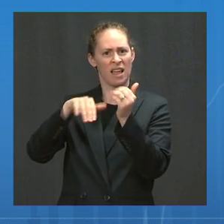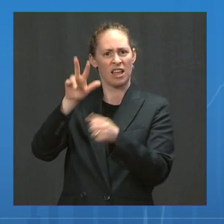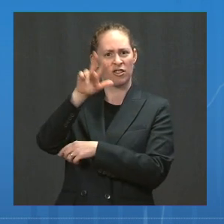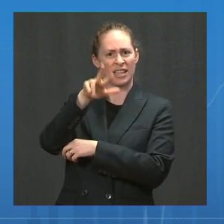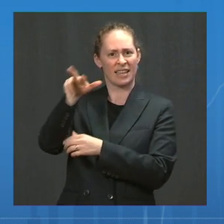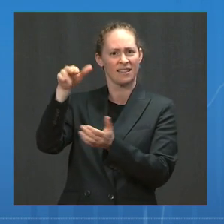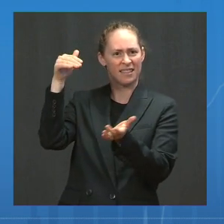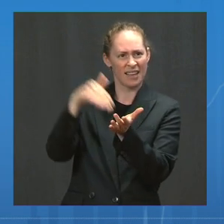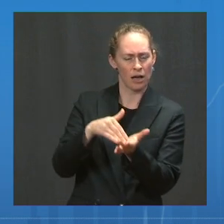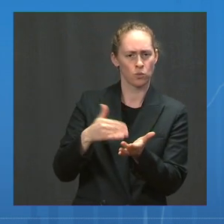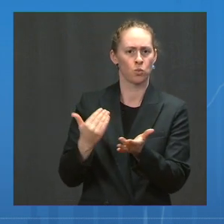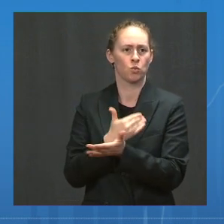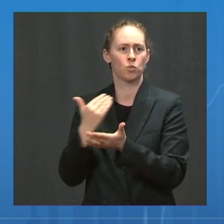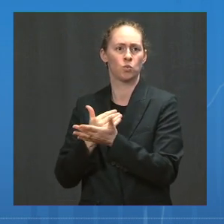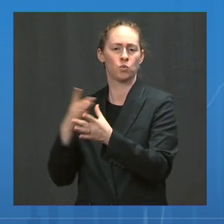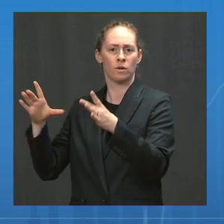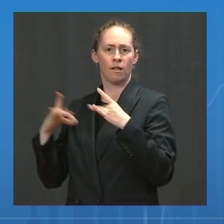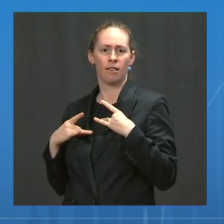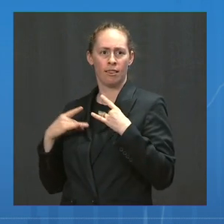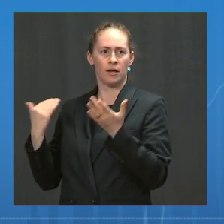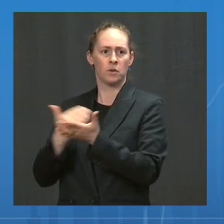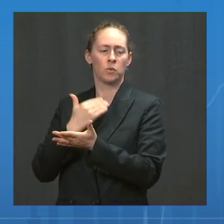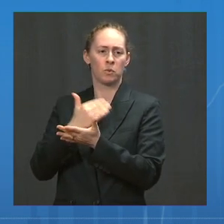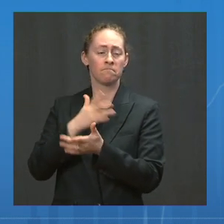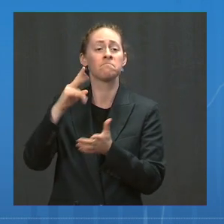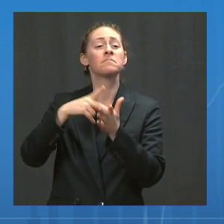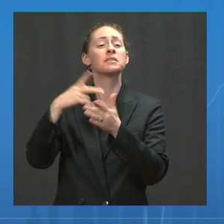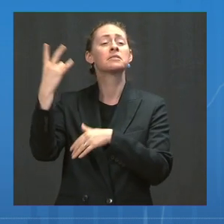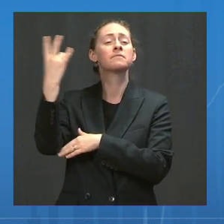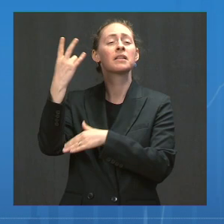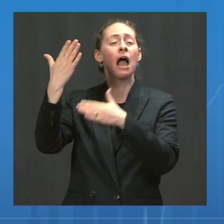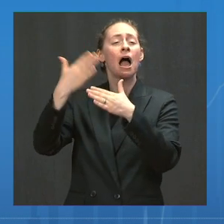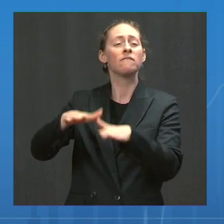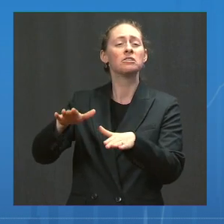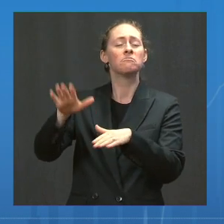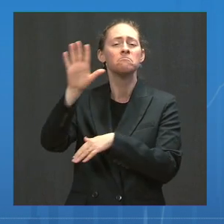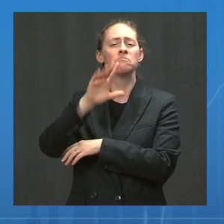Our seven-day average is about 26,300 cases per day,